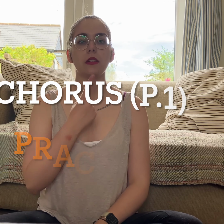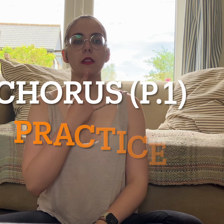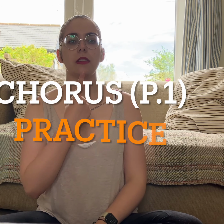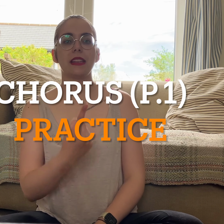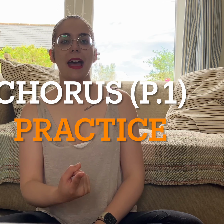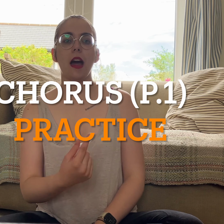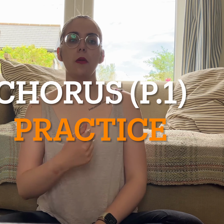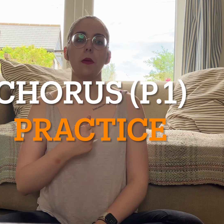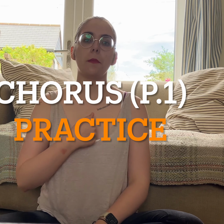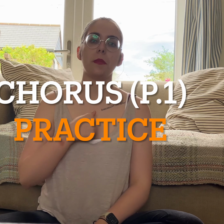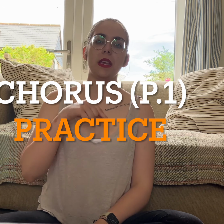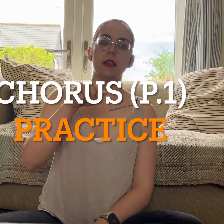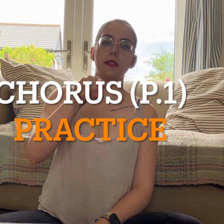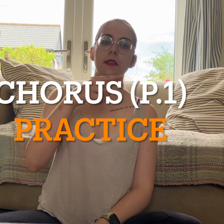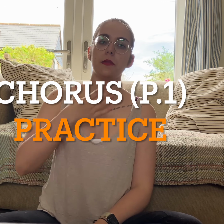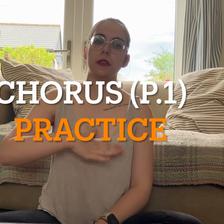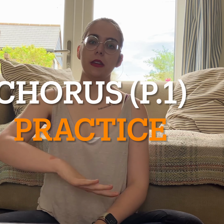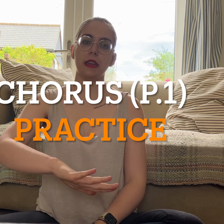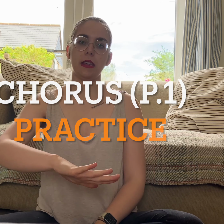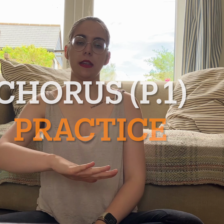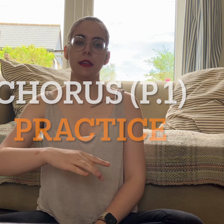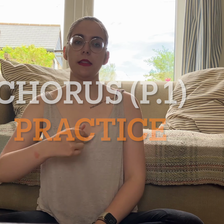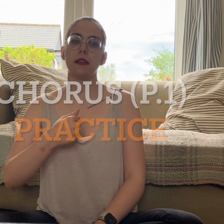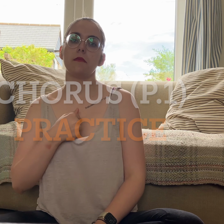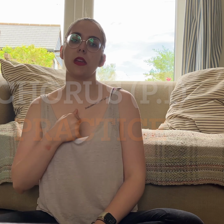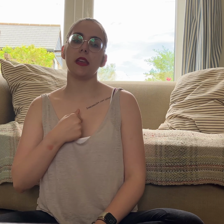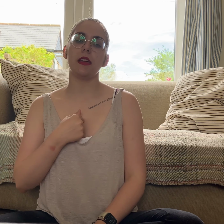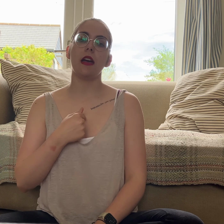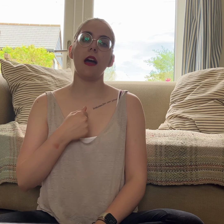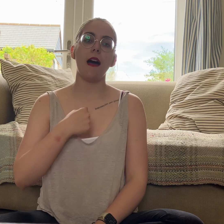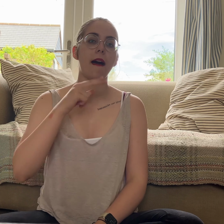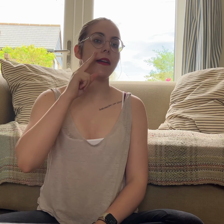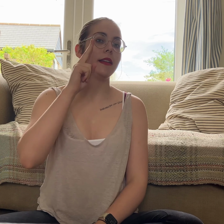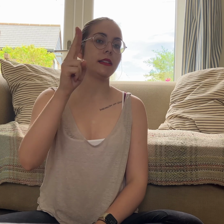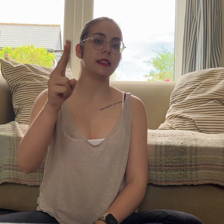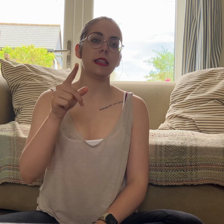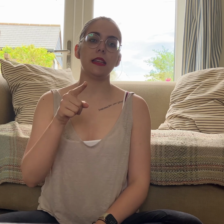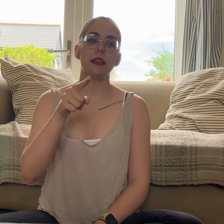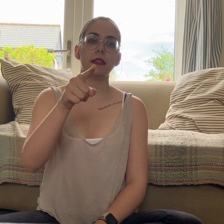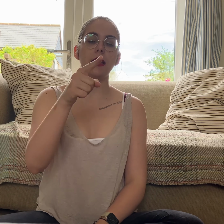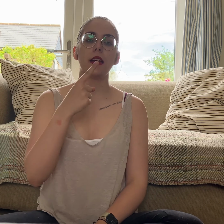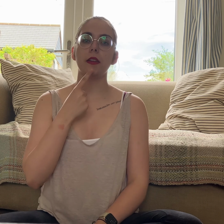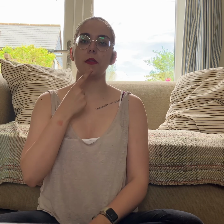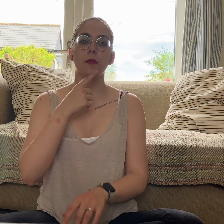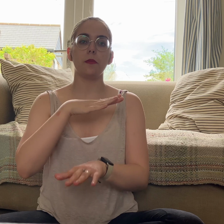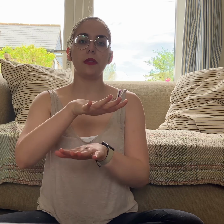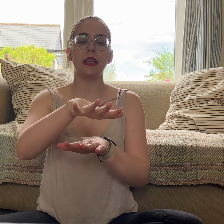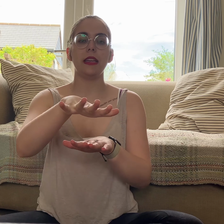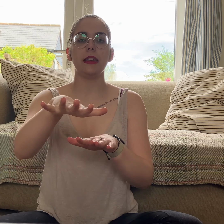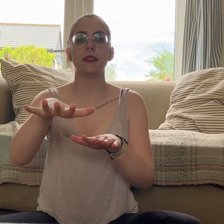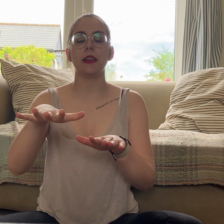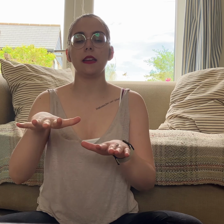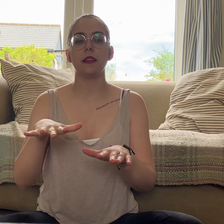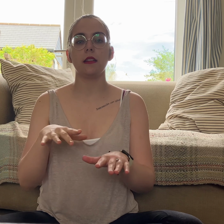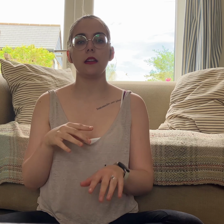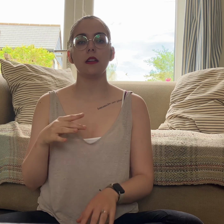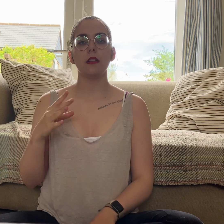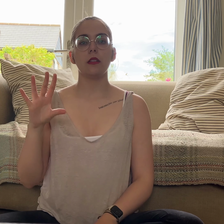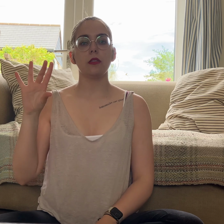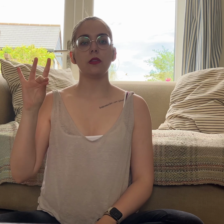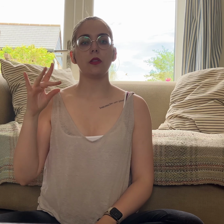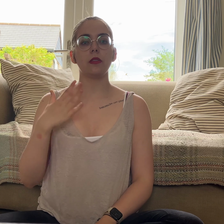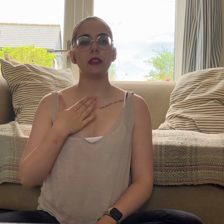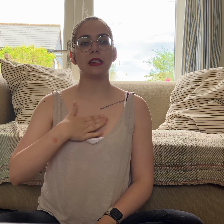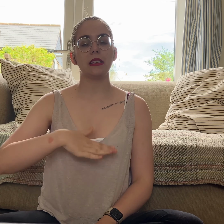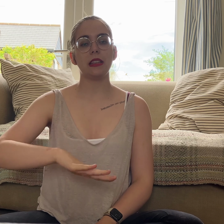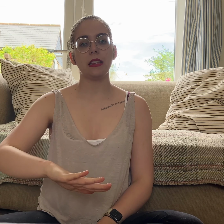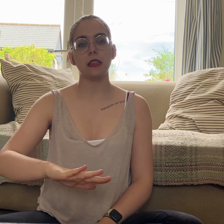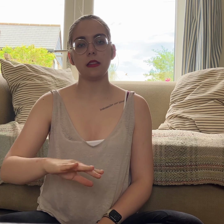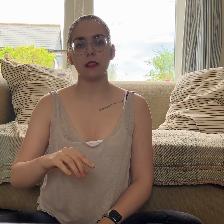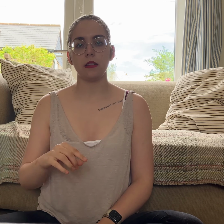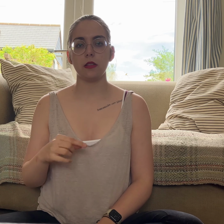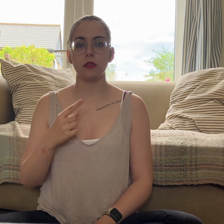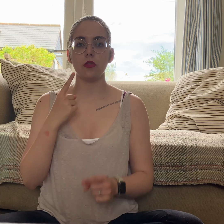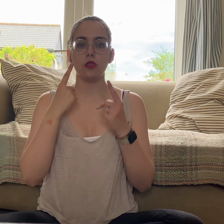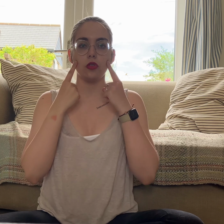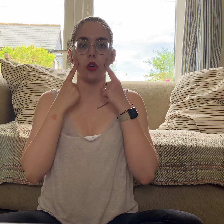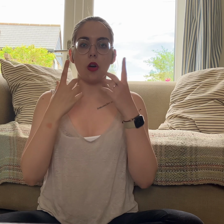"To tell me you need me, I see that you're bleeding. Don't need to show